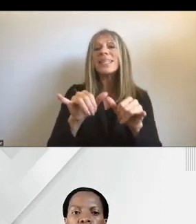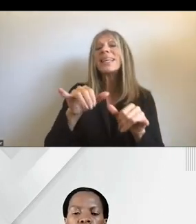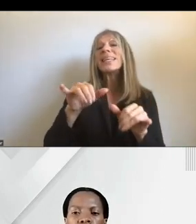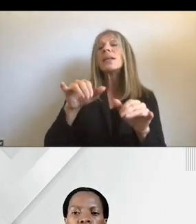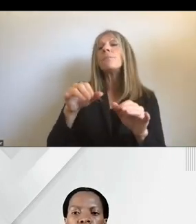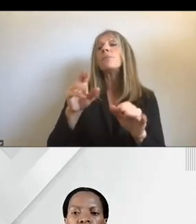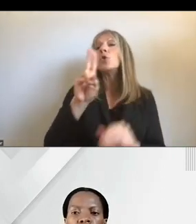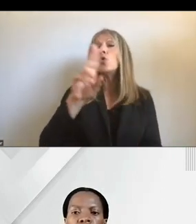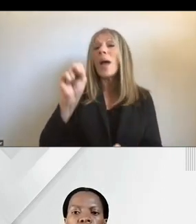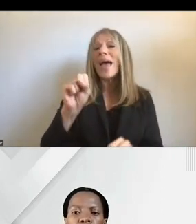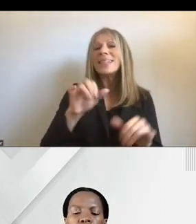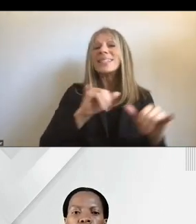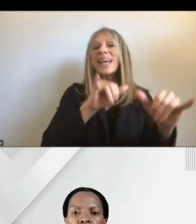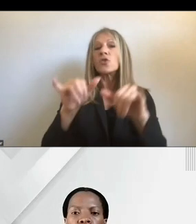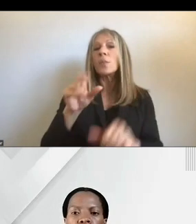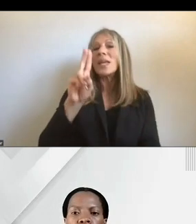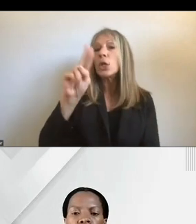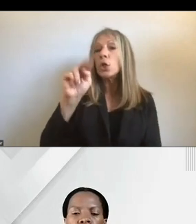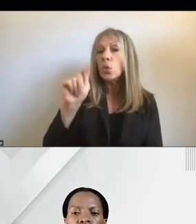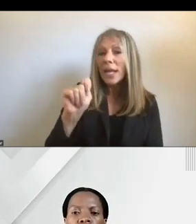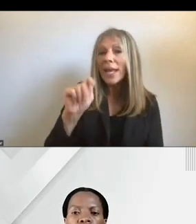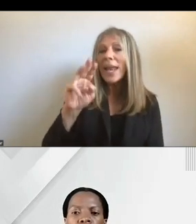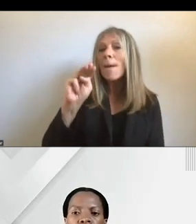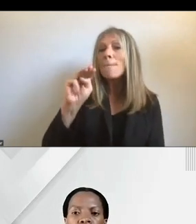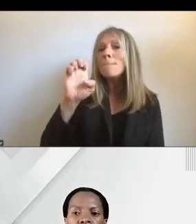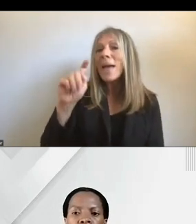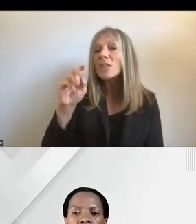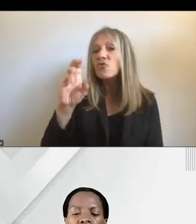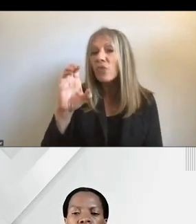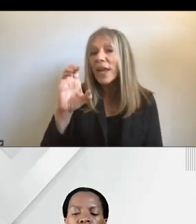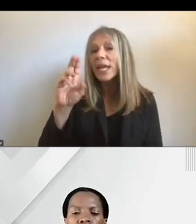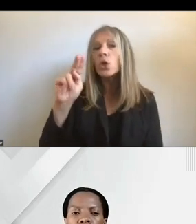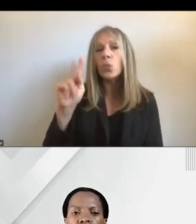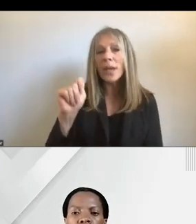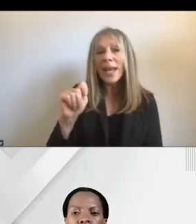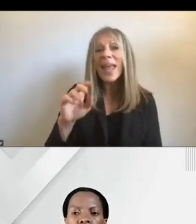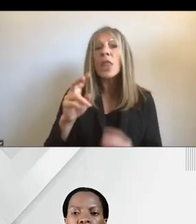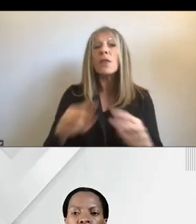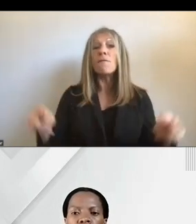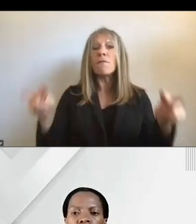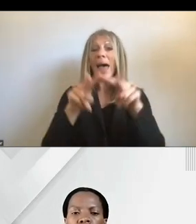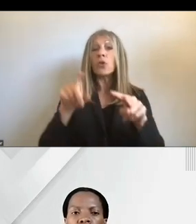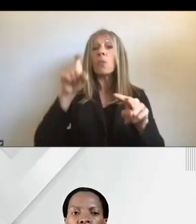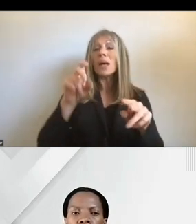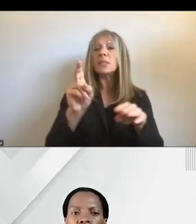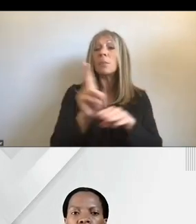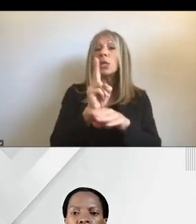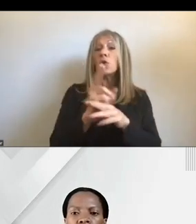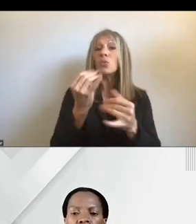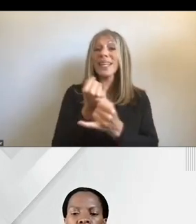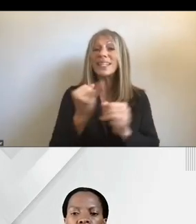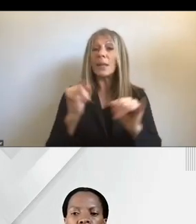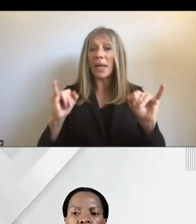units and metric units, and the values in each system must be used independently of each other.